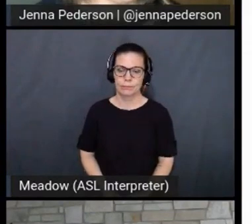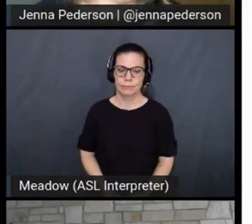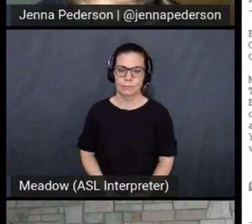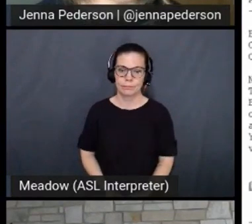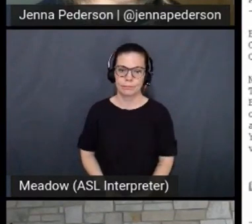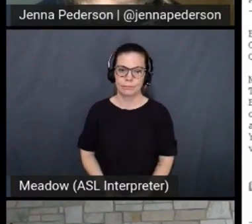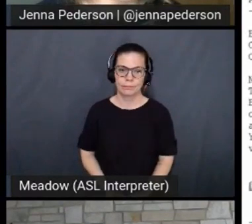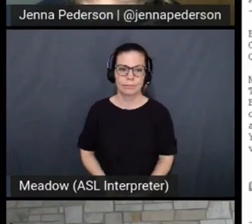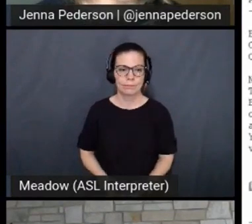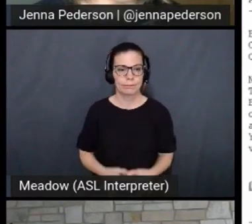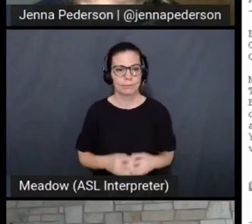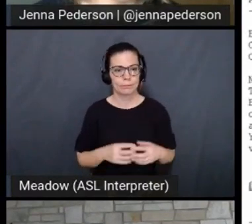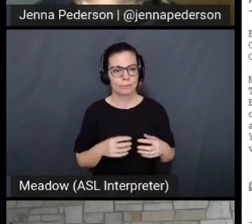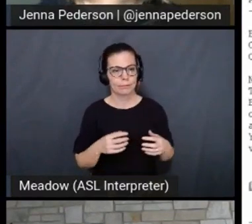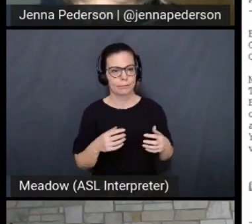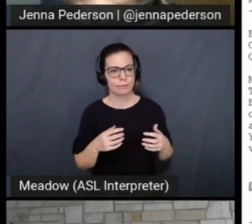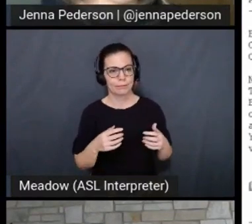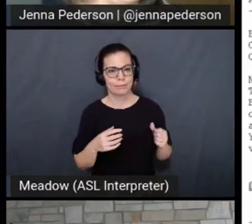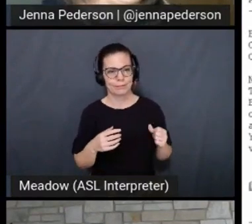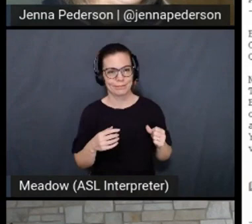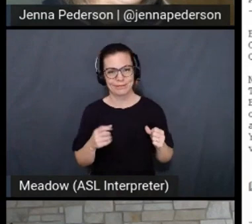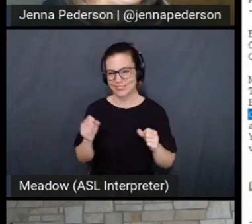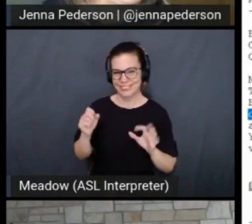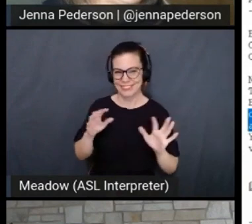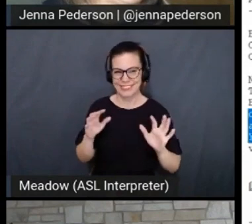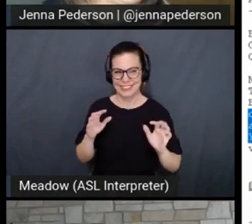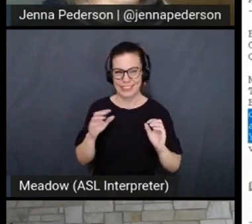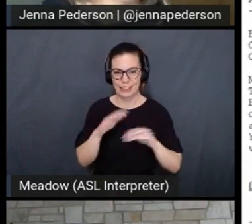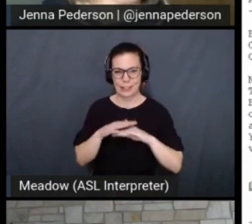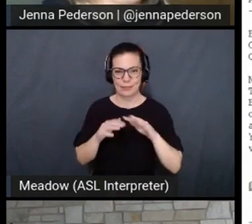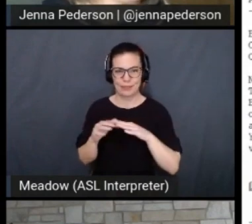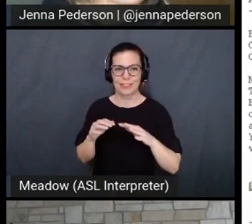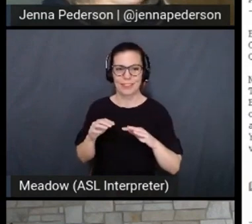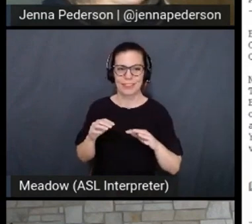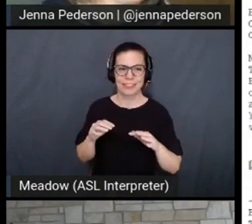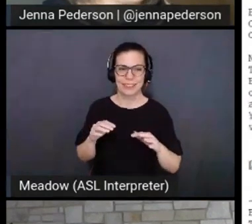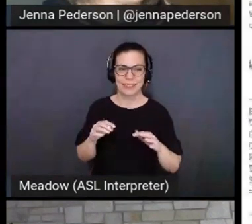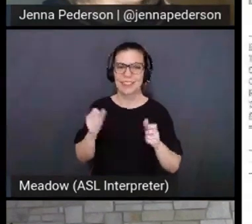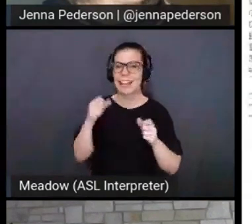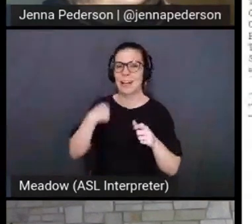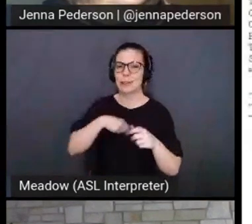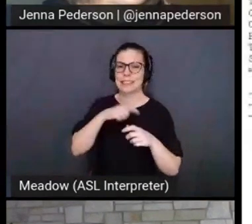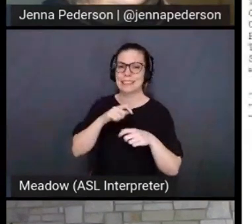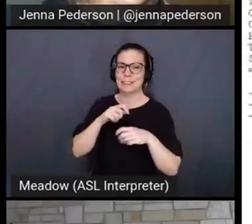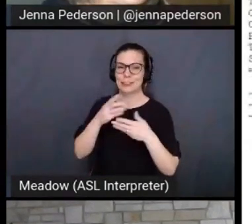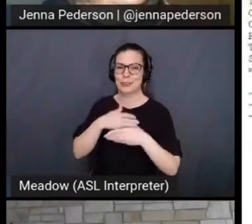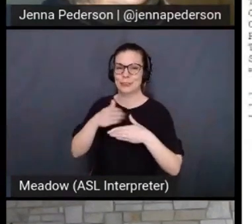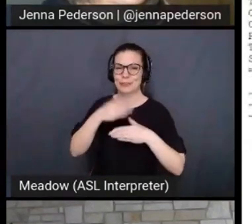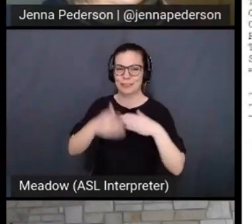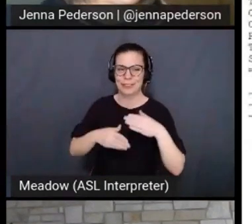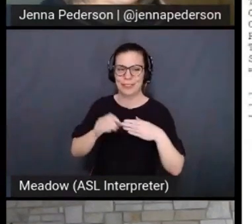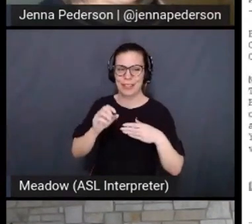All right, we are gonna... Yeah, we need to wrap up, so. Well the last thing I wanna say